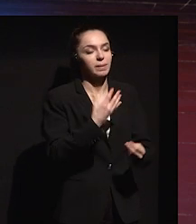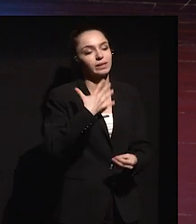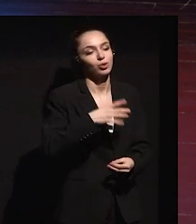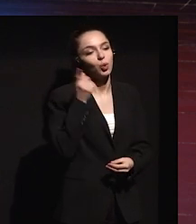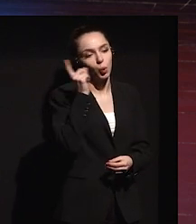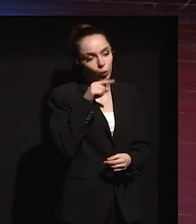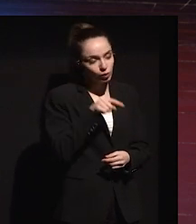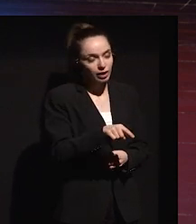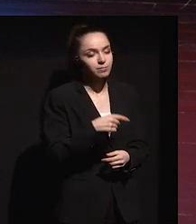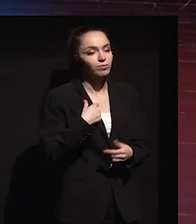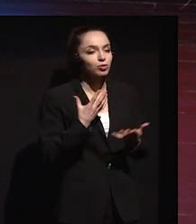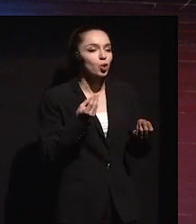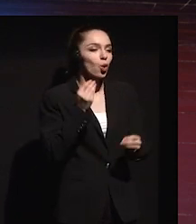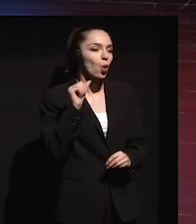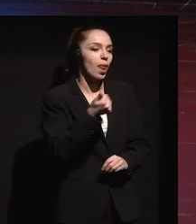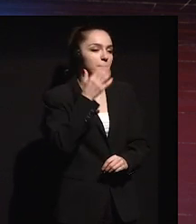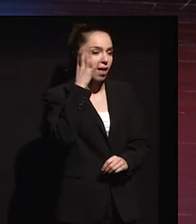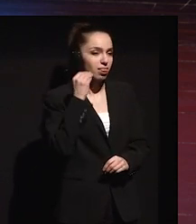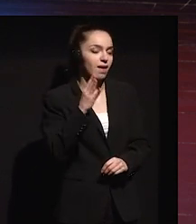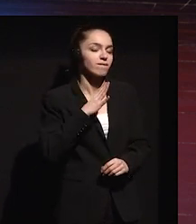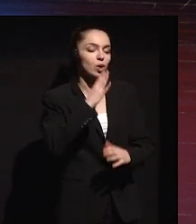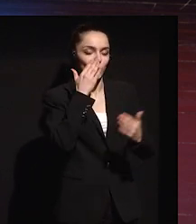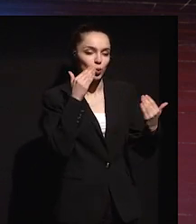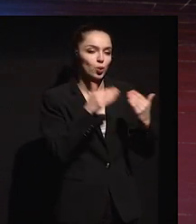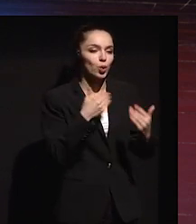a more egalitarian and happier city of Istanbul.